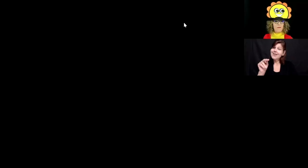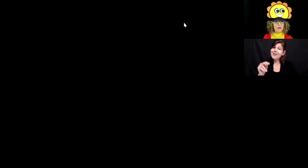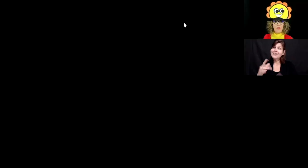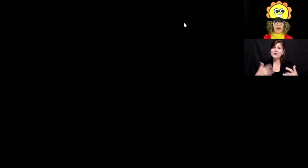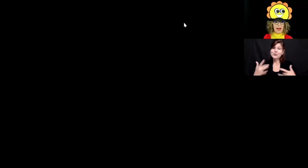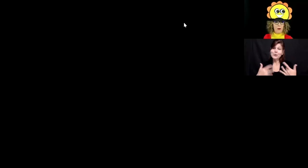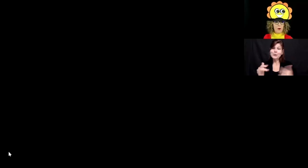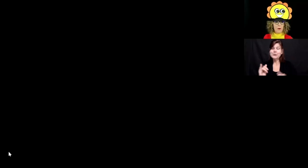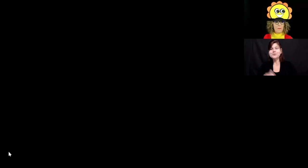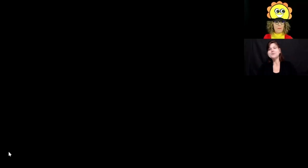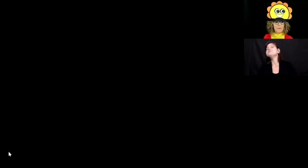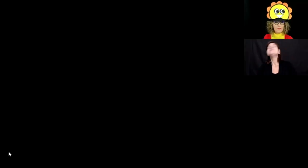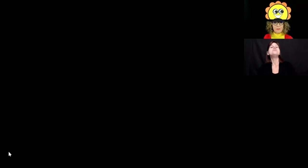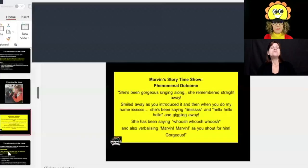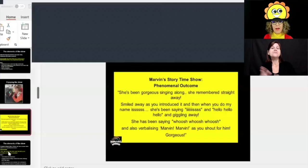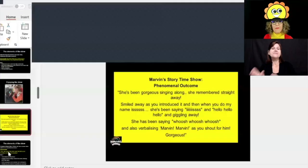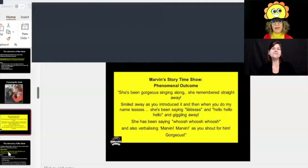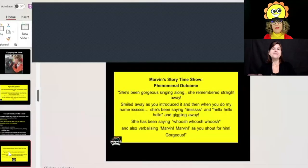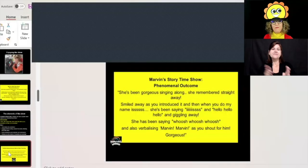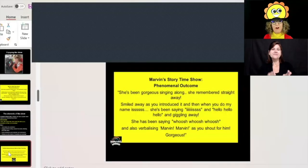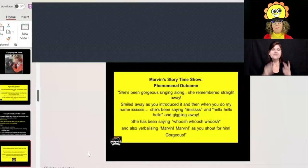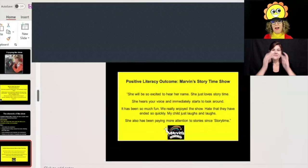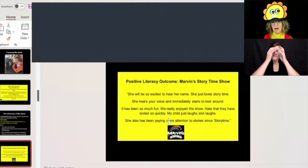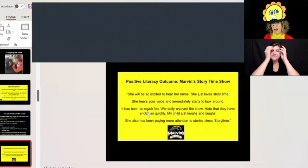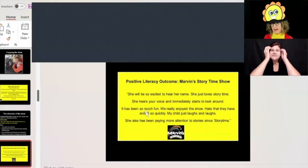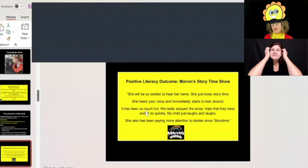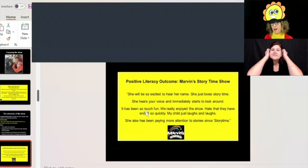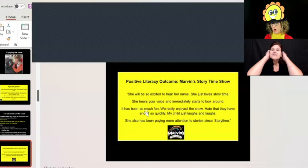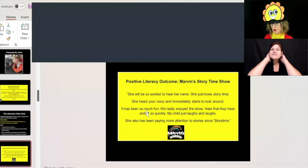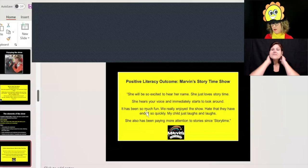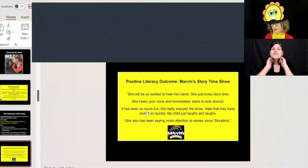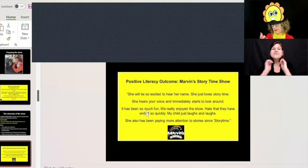I have another outcome. This is from a little girl who watches